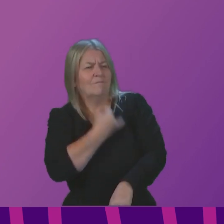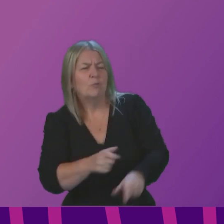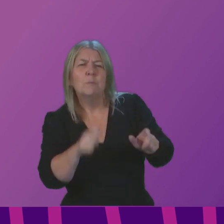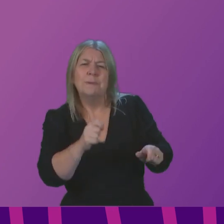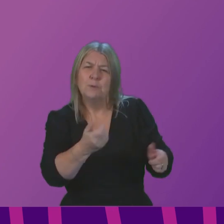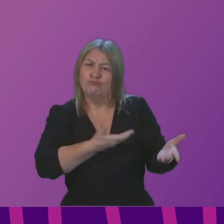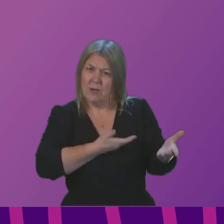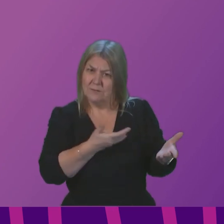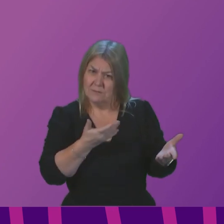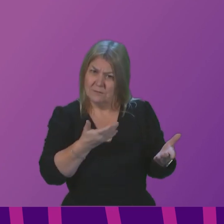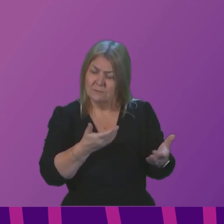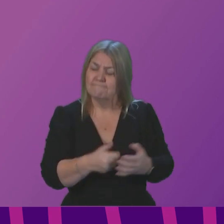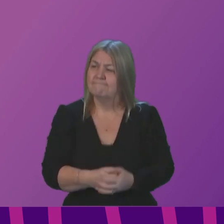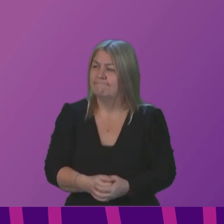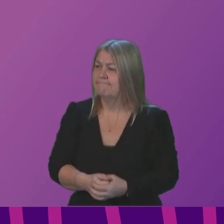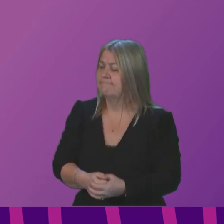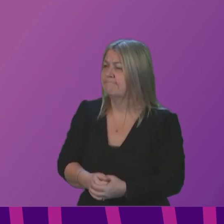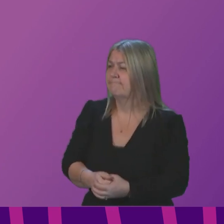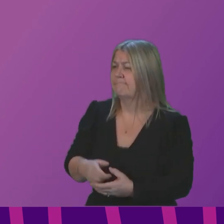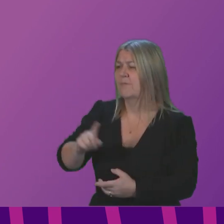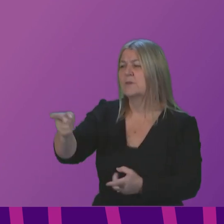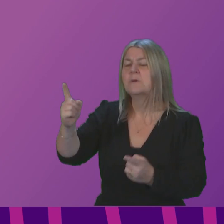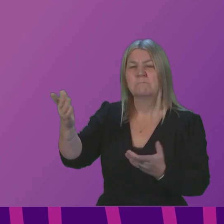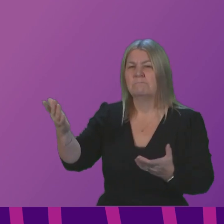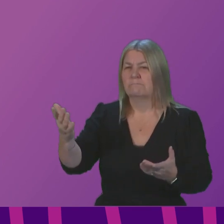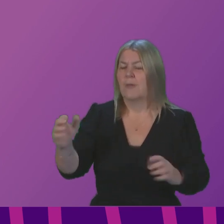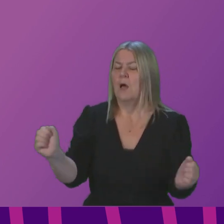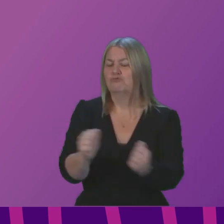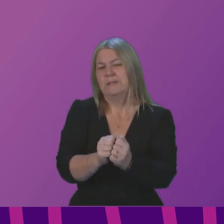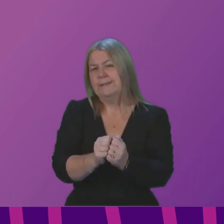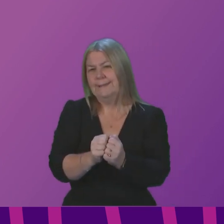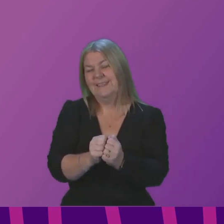Yes, I do—I agree strongly with that. We do not have unlimited resources—that is